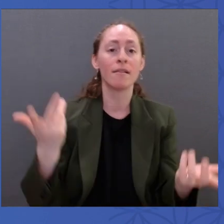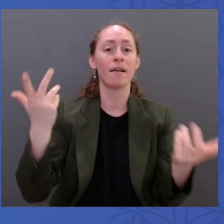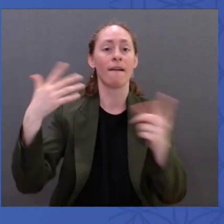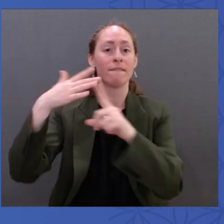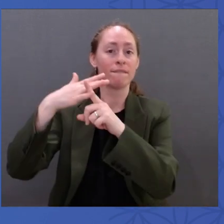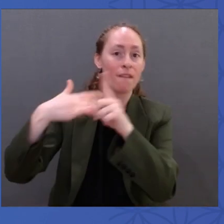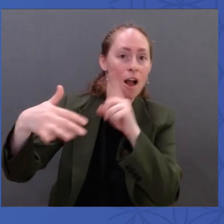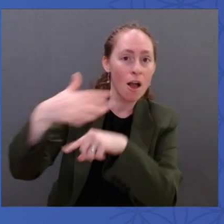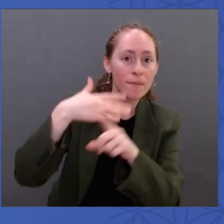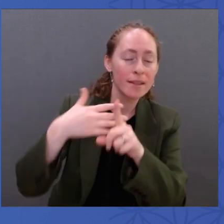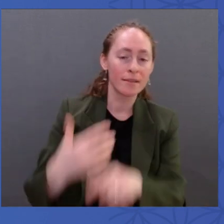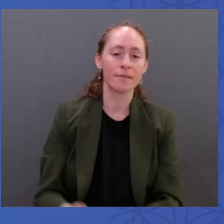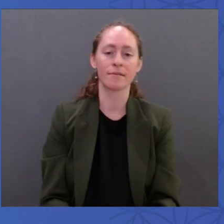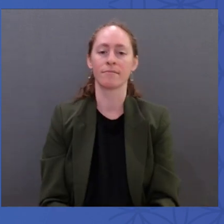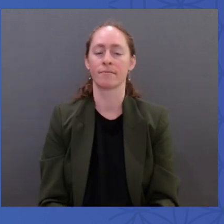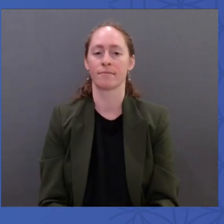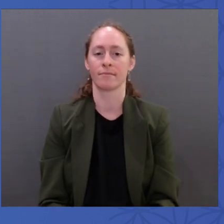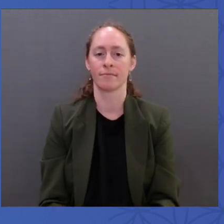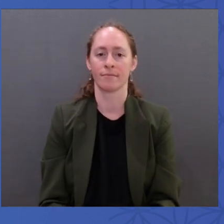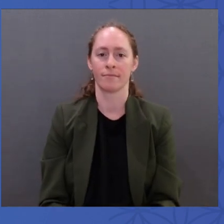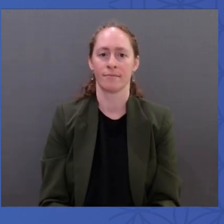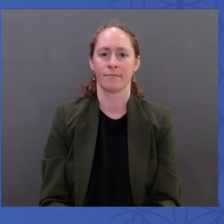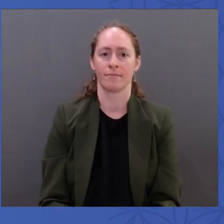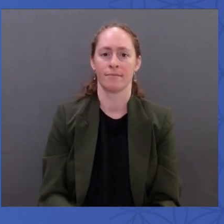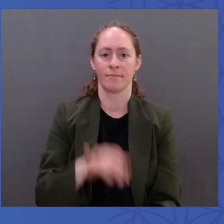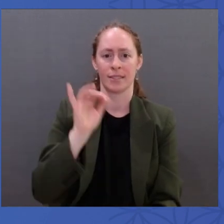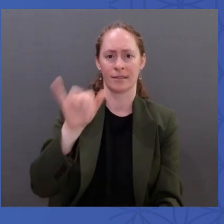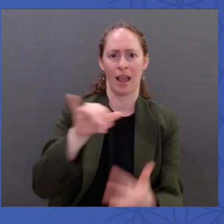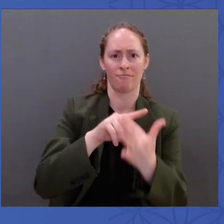to realize our vision of advancing resilience,